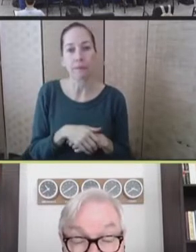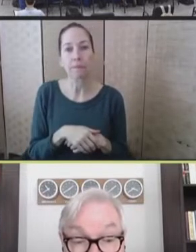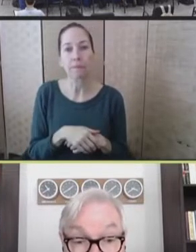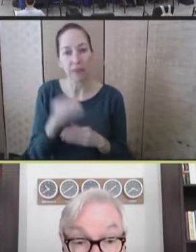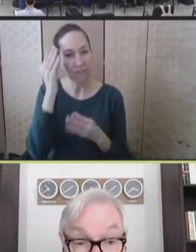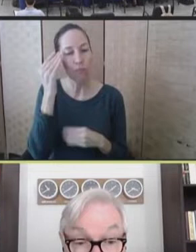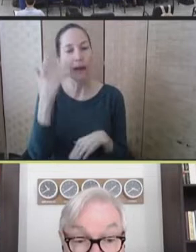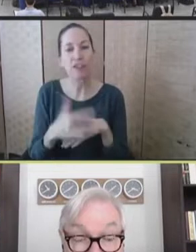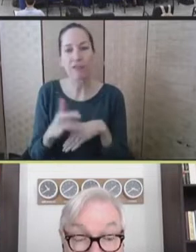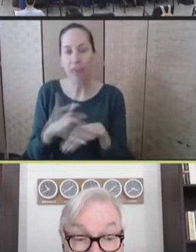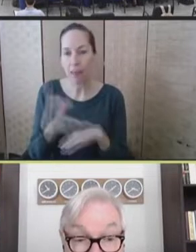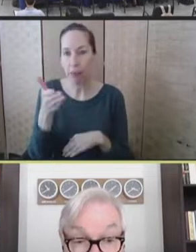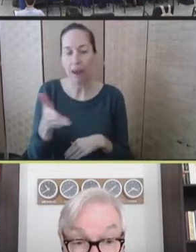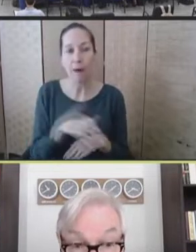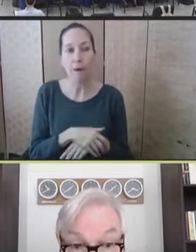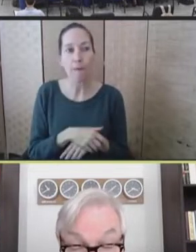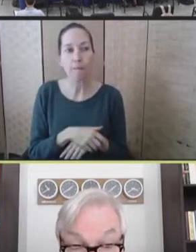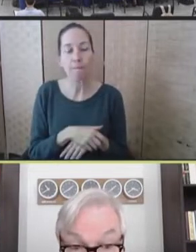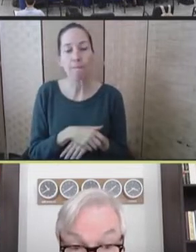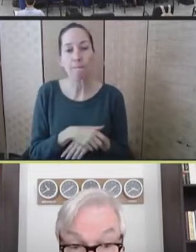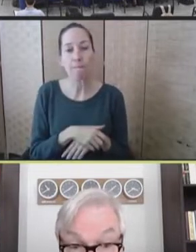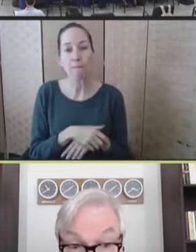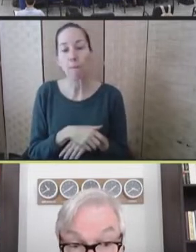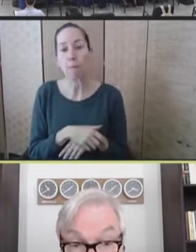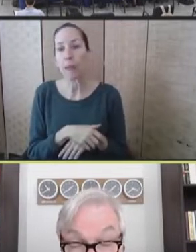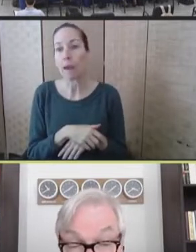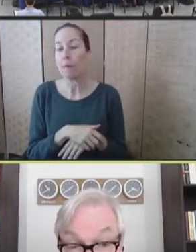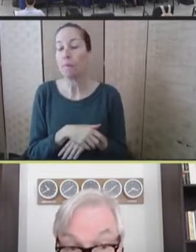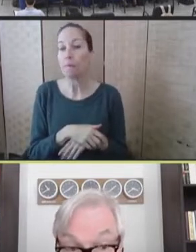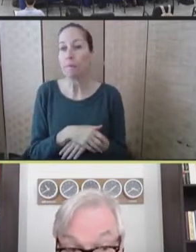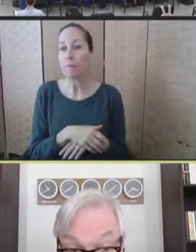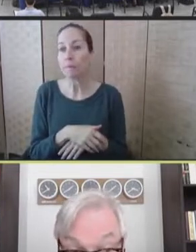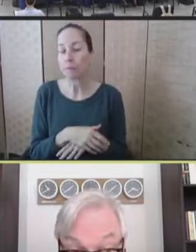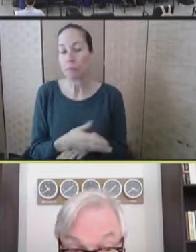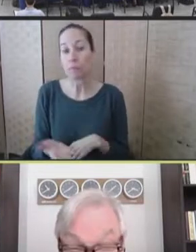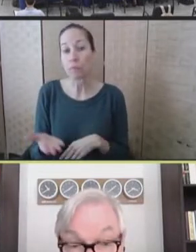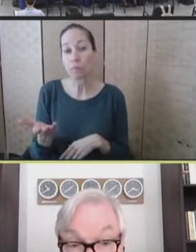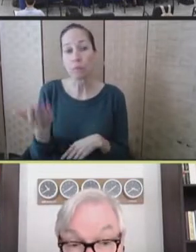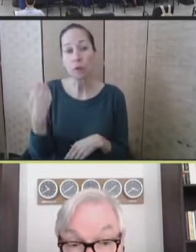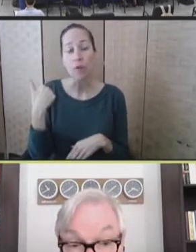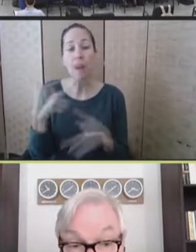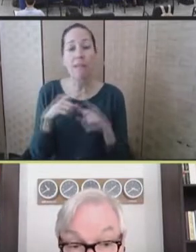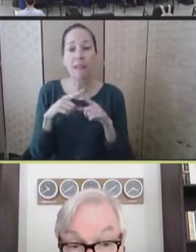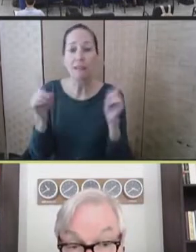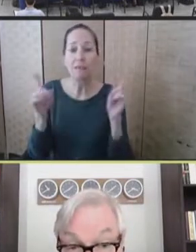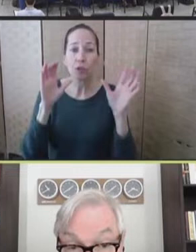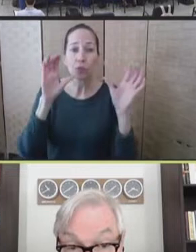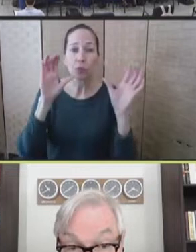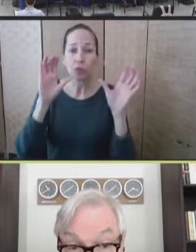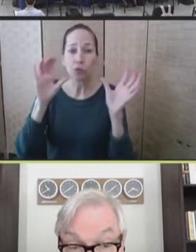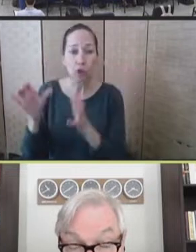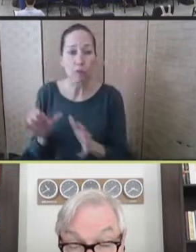As I noted before, we have the different groups here in terms of vaccine candidates, vaccine